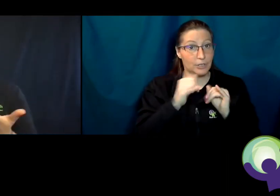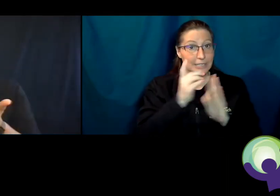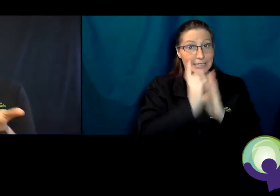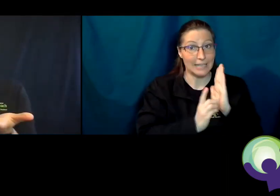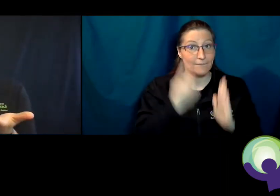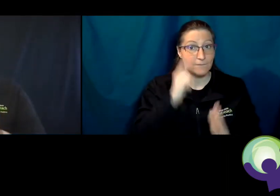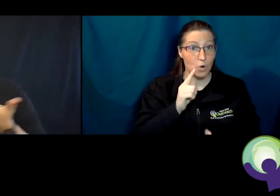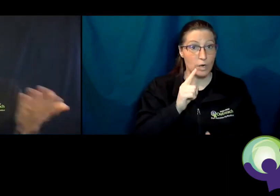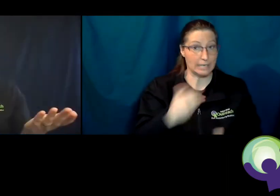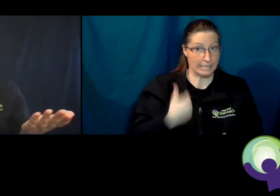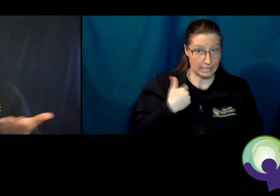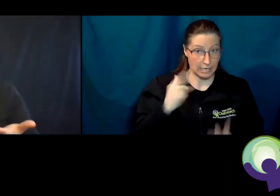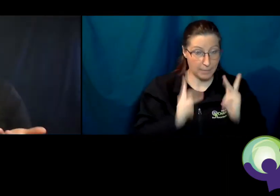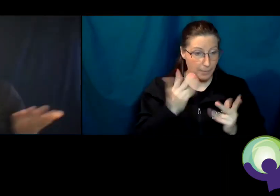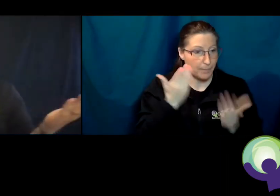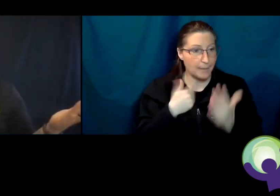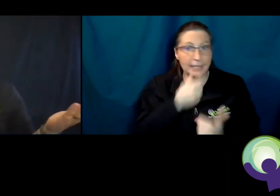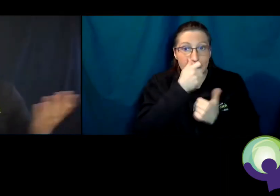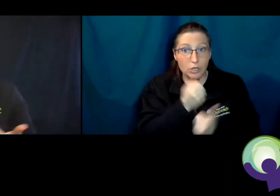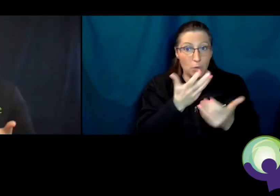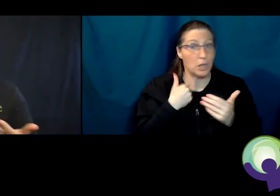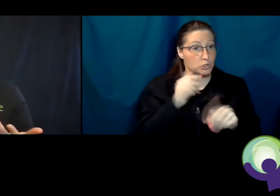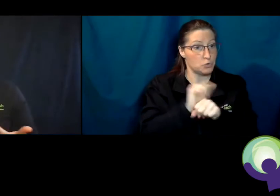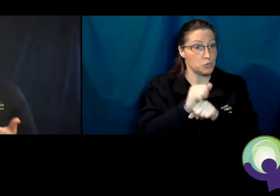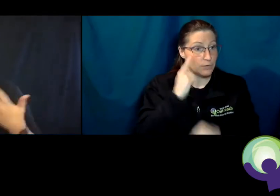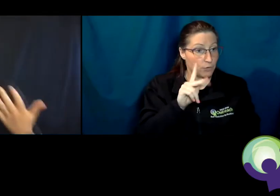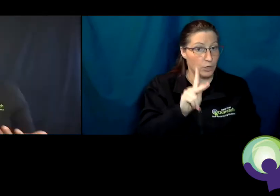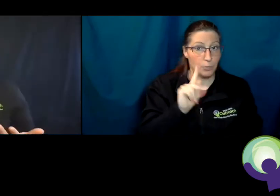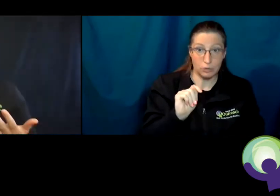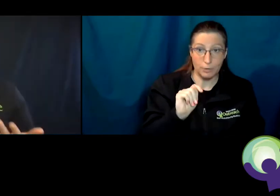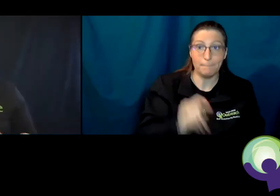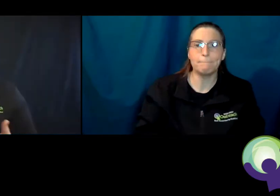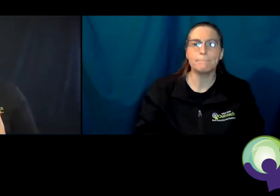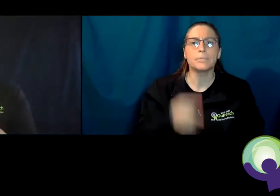young people who may be interested in working for Kwik Trips. So what would you suggest to